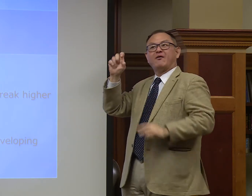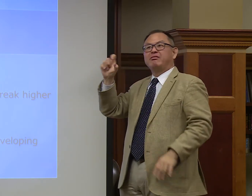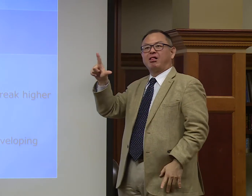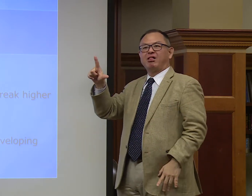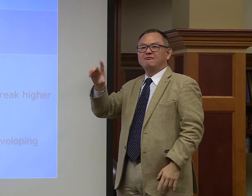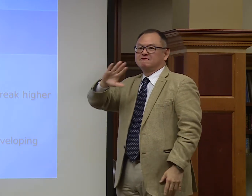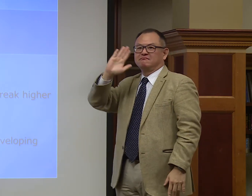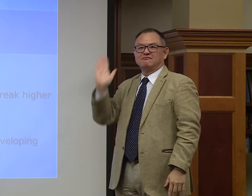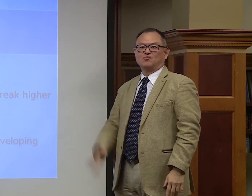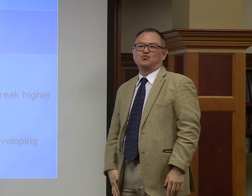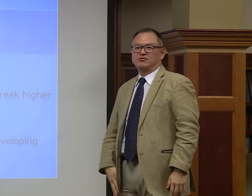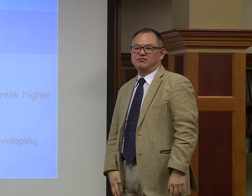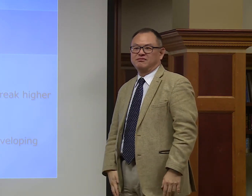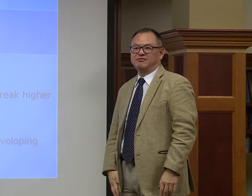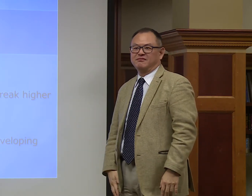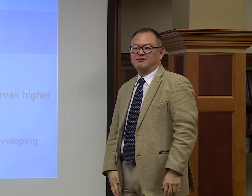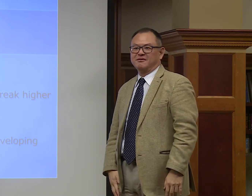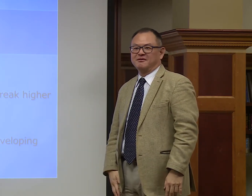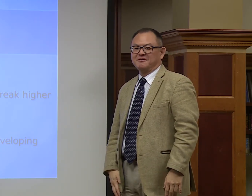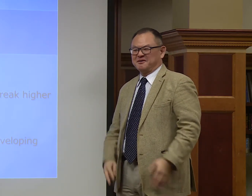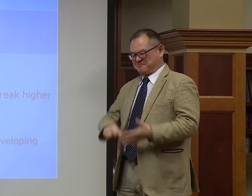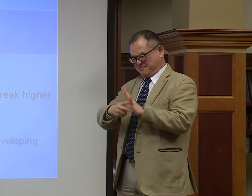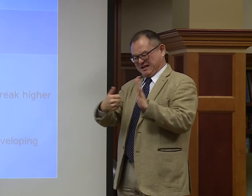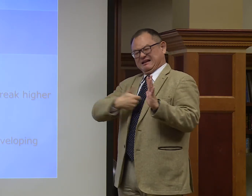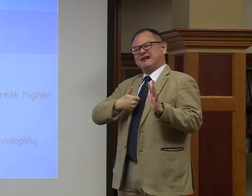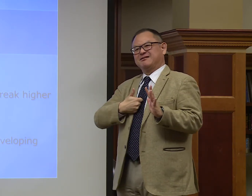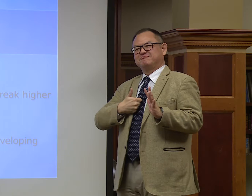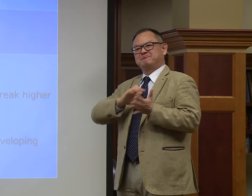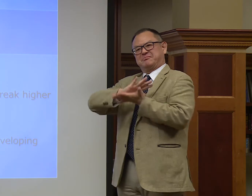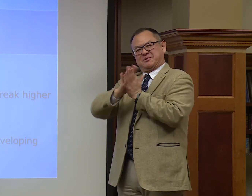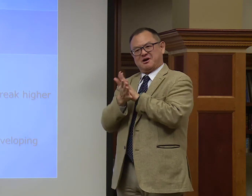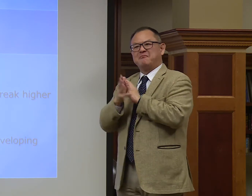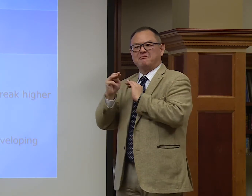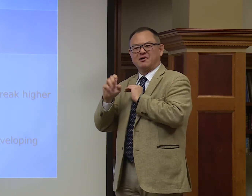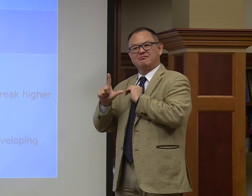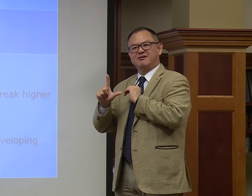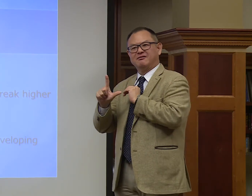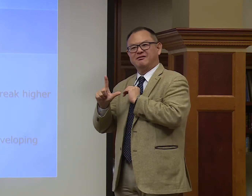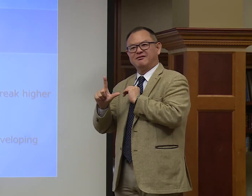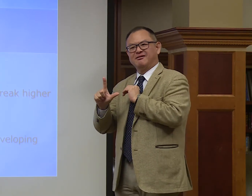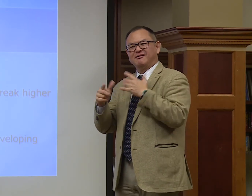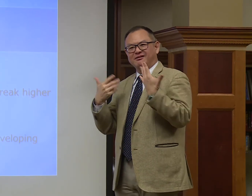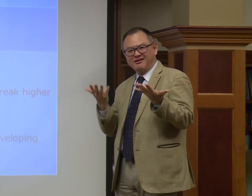No one has ever studied those two things together.